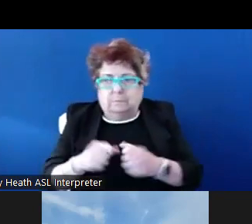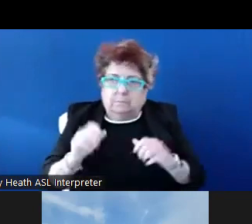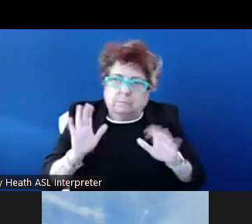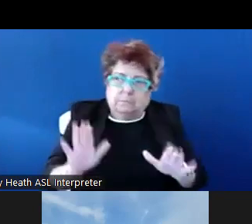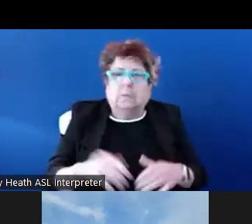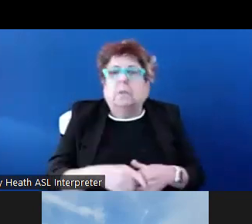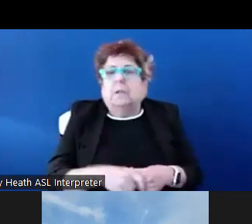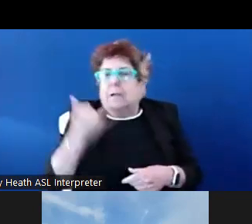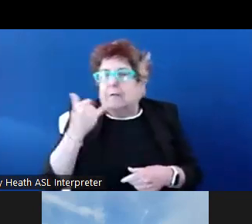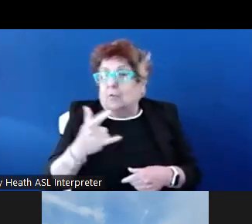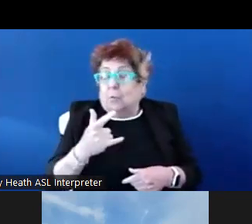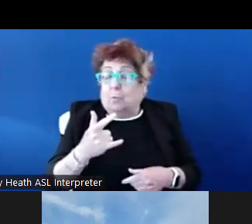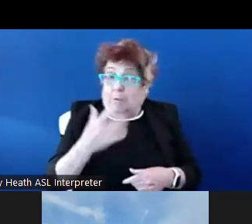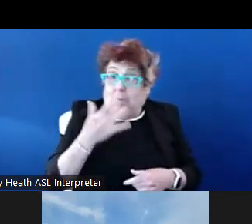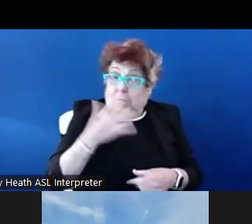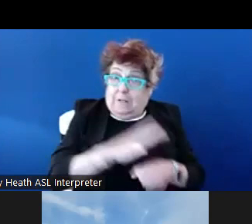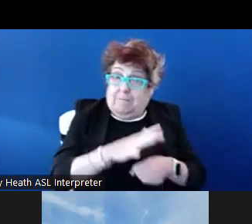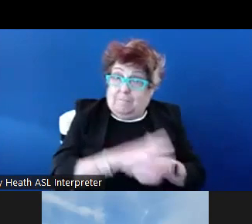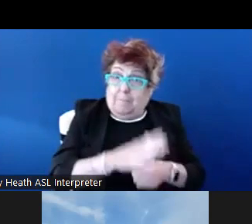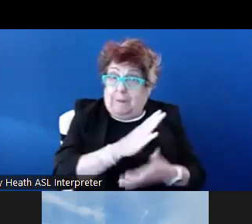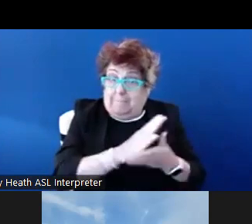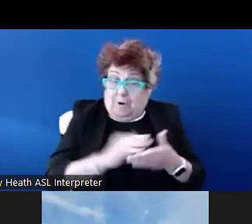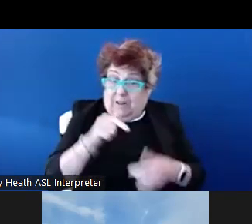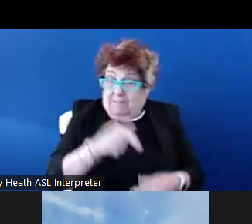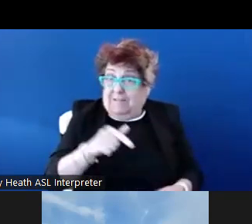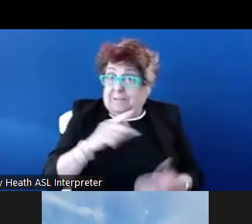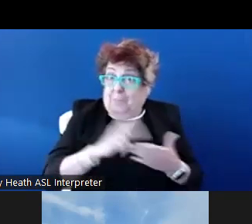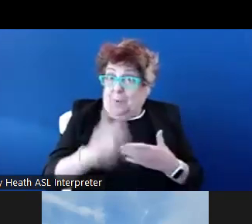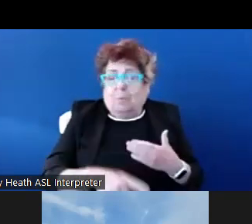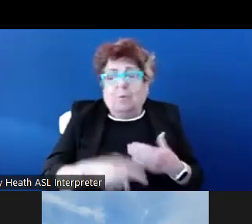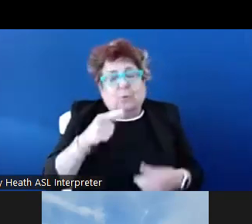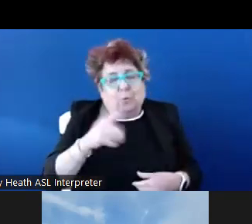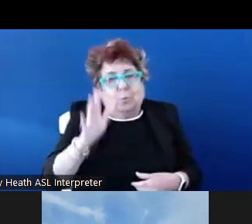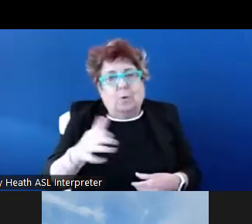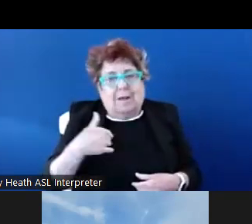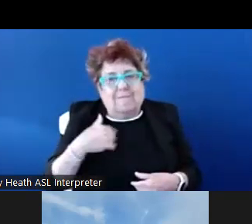program, I promise you, you will have an amazing next 12 months. So I